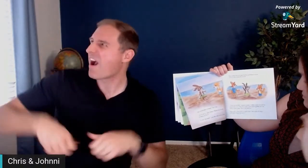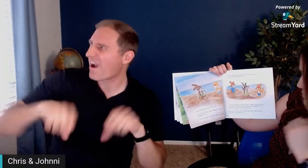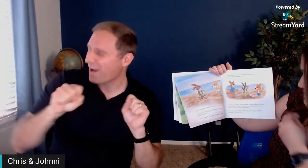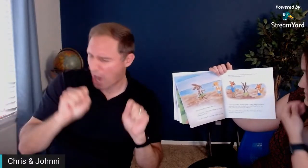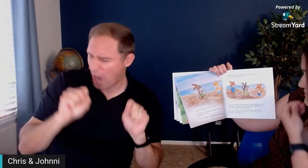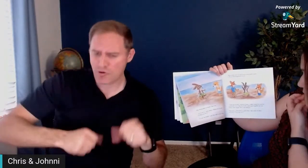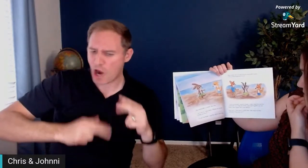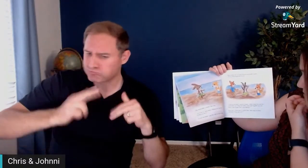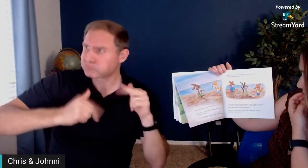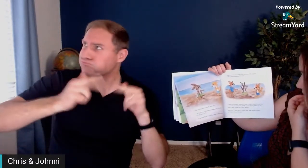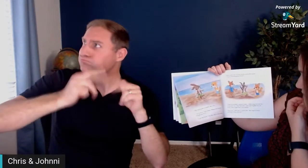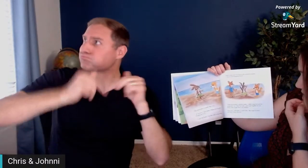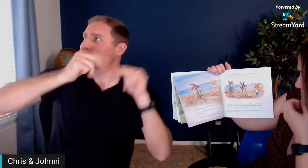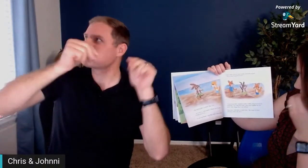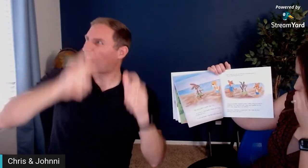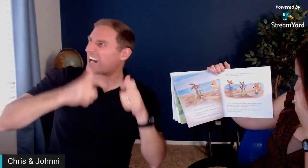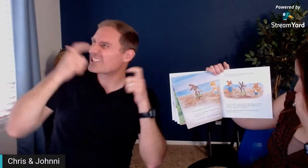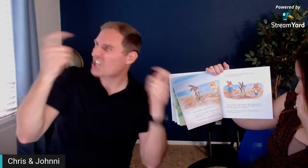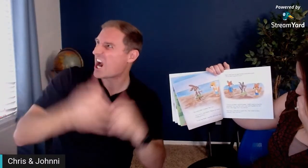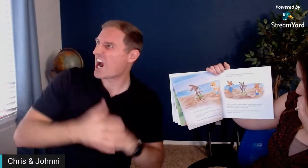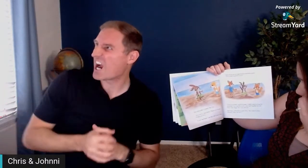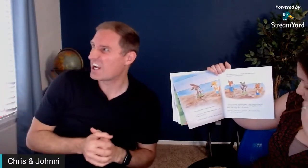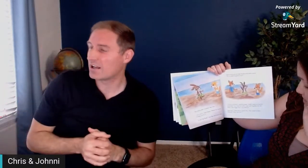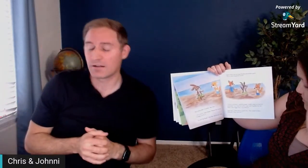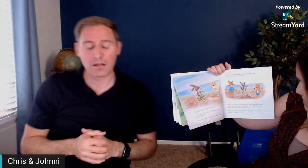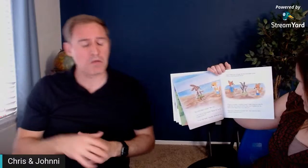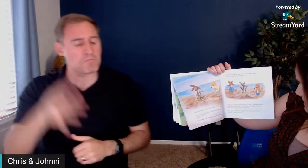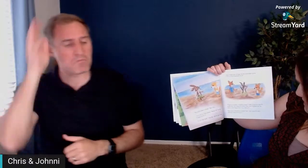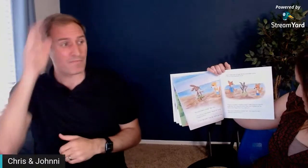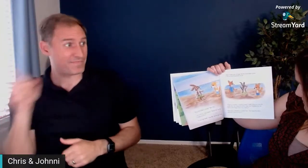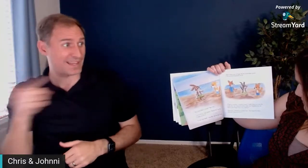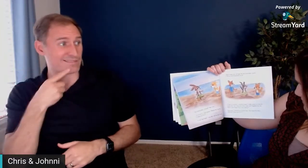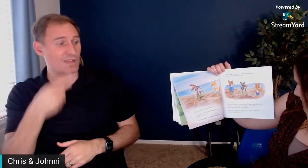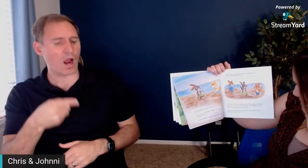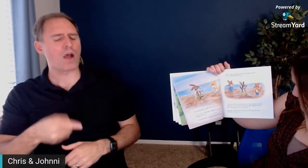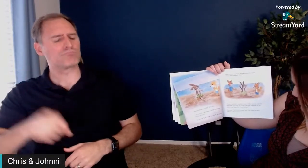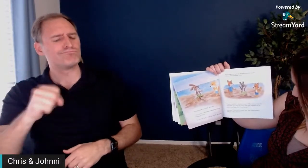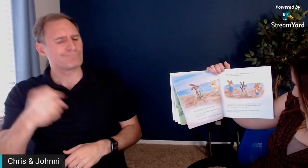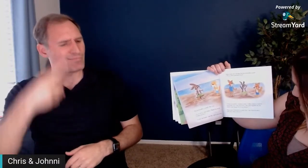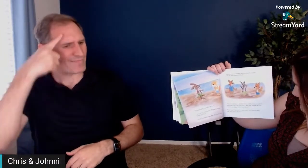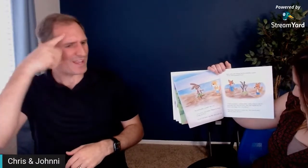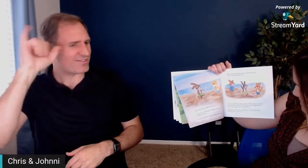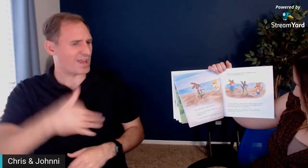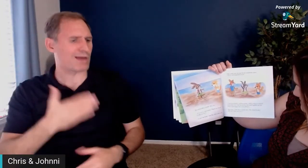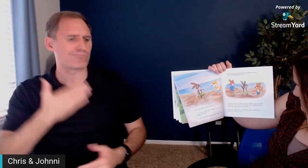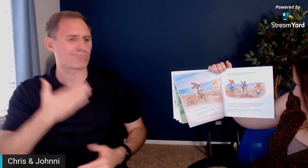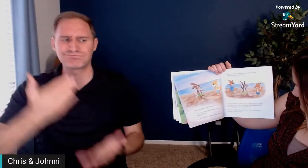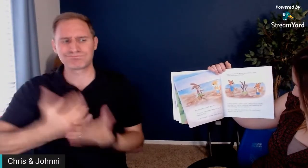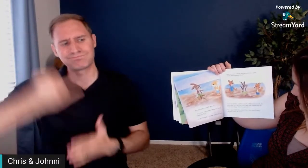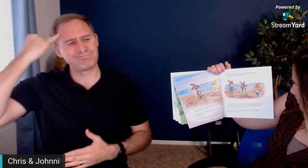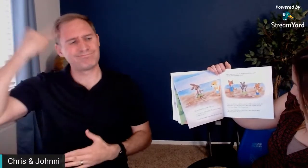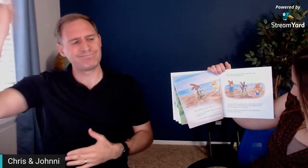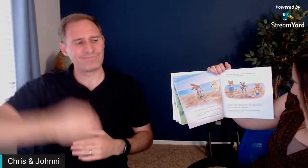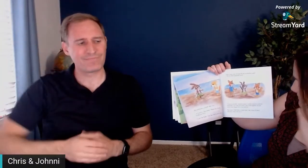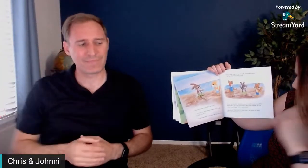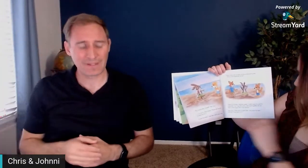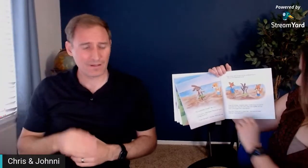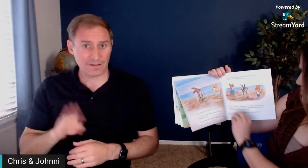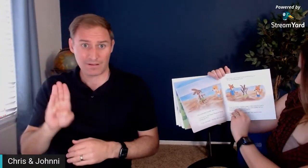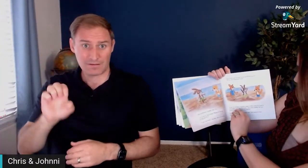it was before papa says i think that's a great idea ben wipes his tears and says okay let's do it